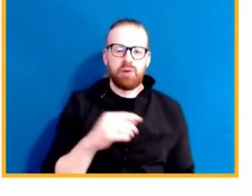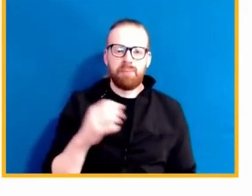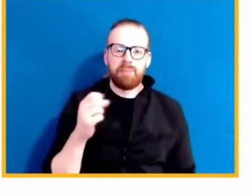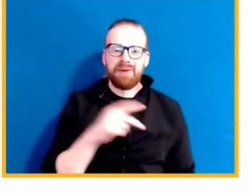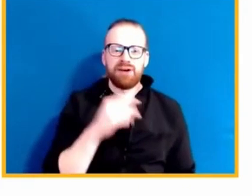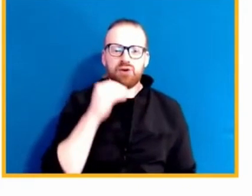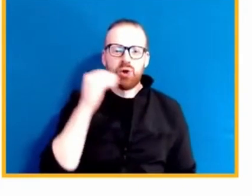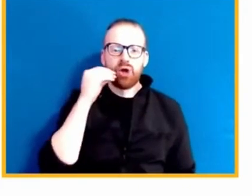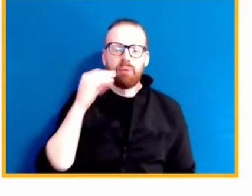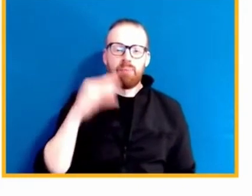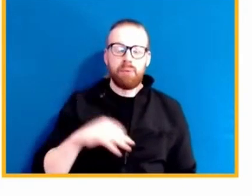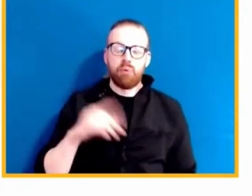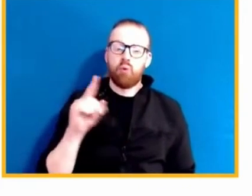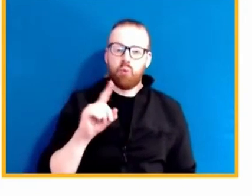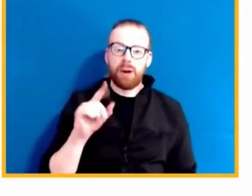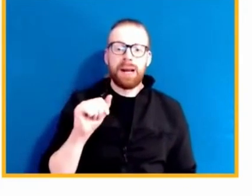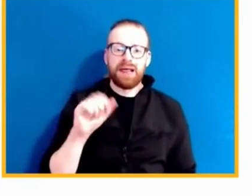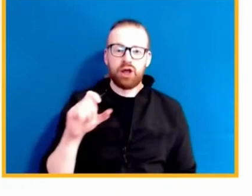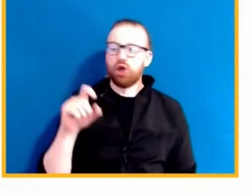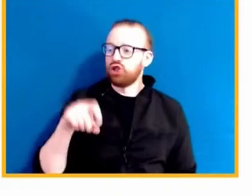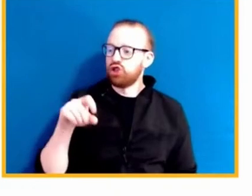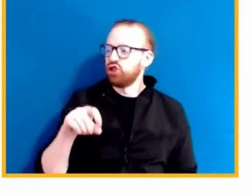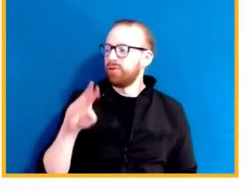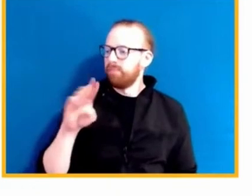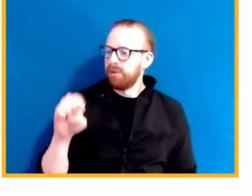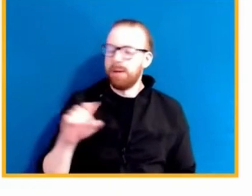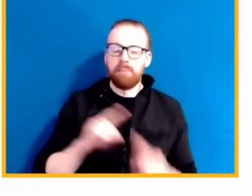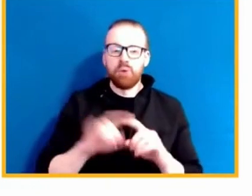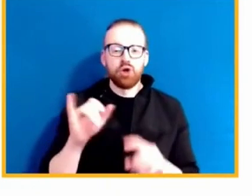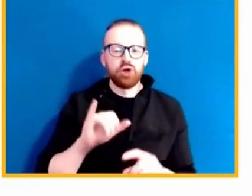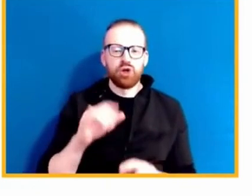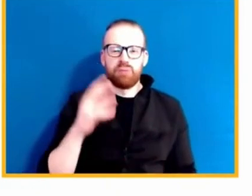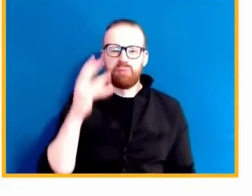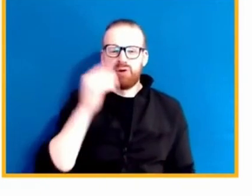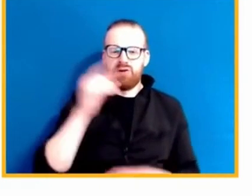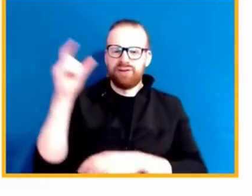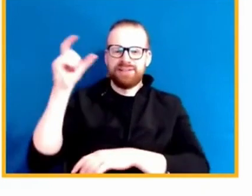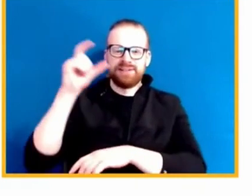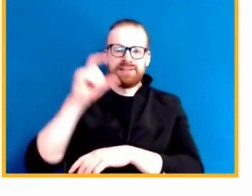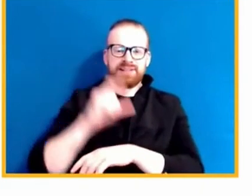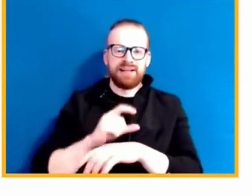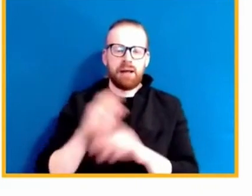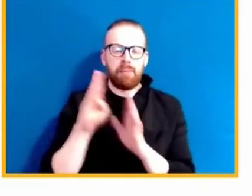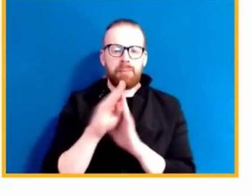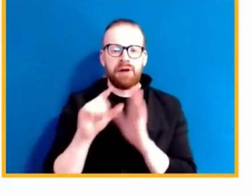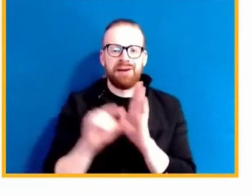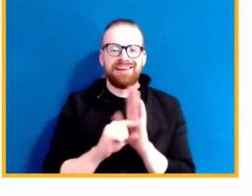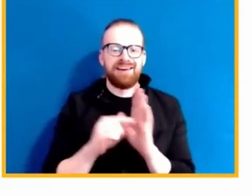where Anthrocon should be, but also gave us that beautiful sunset in the background and I mean, I personally dig